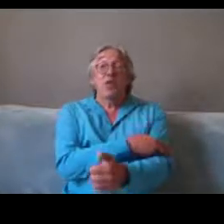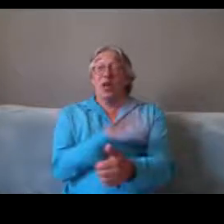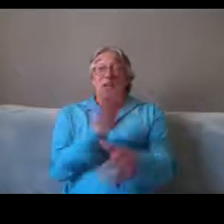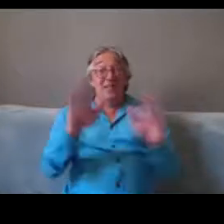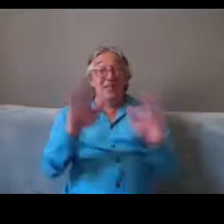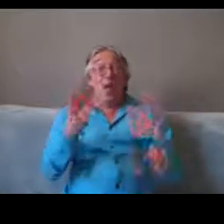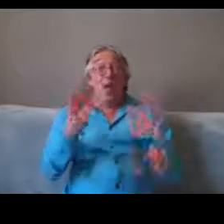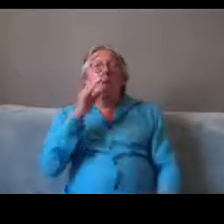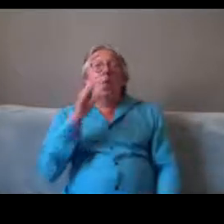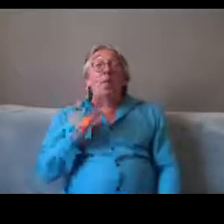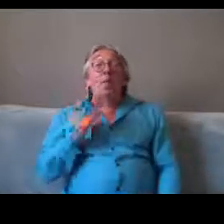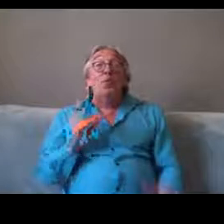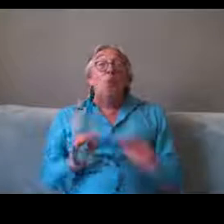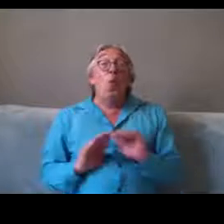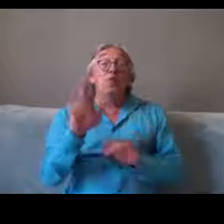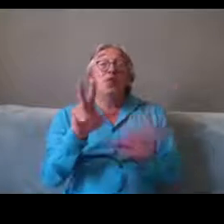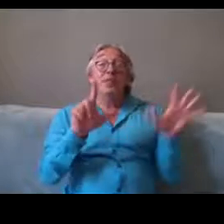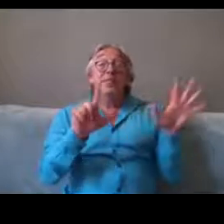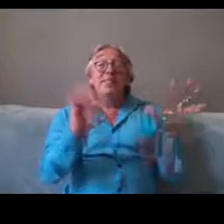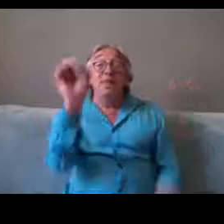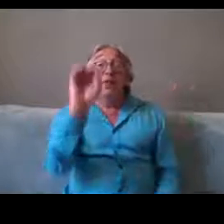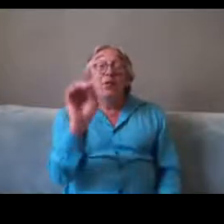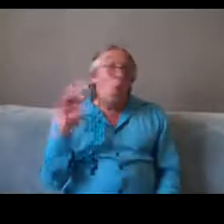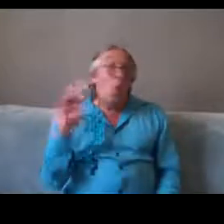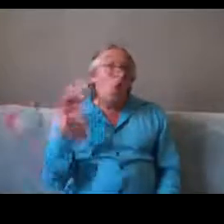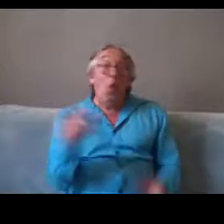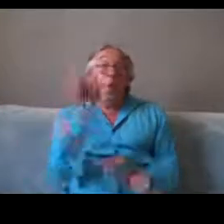One of the issues that we've tried to strengthen particularly